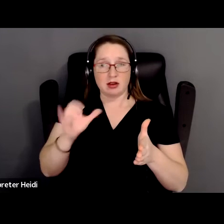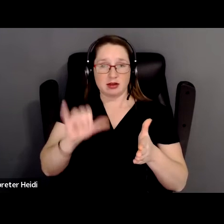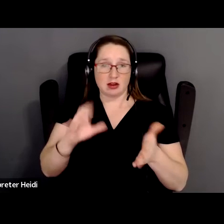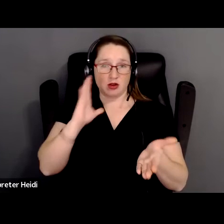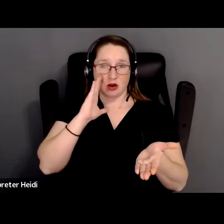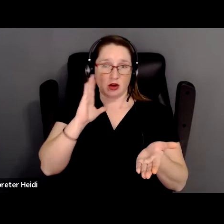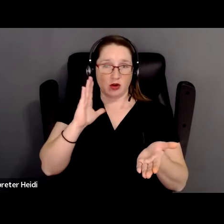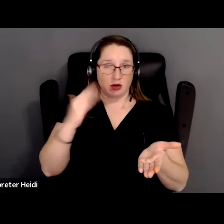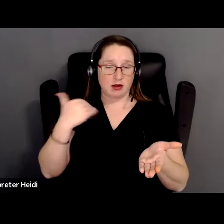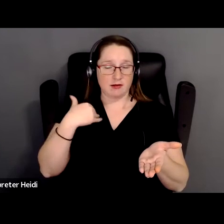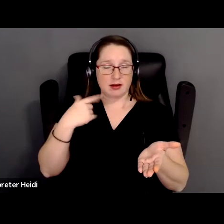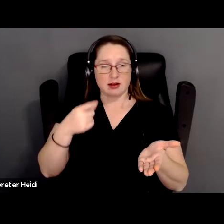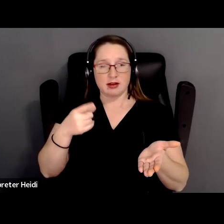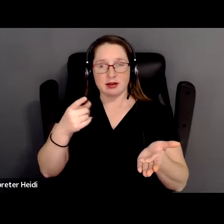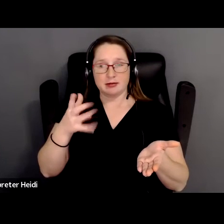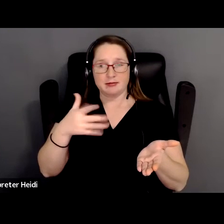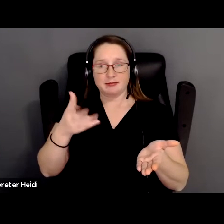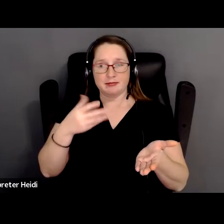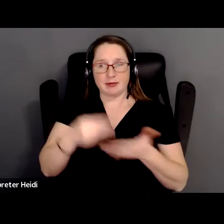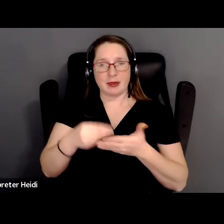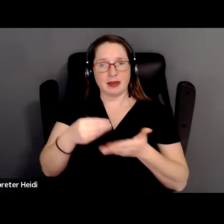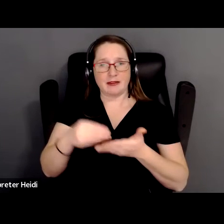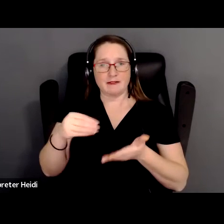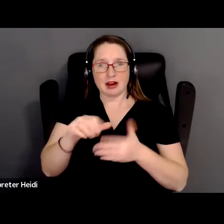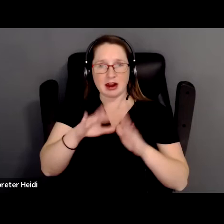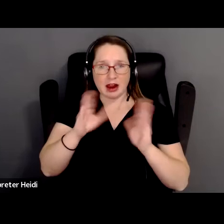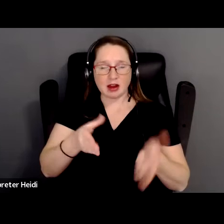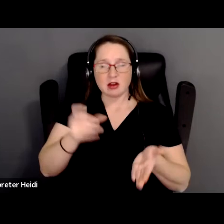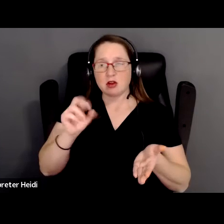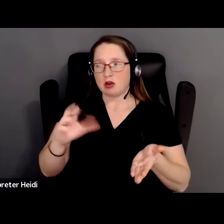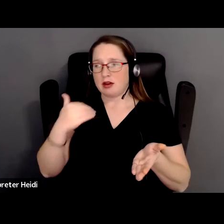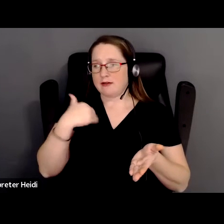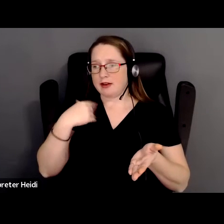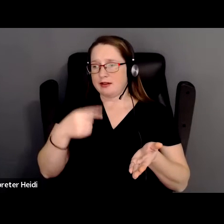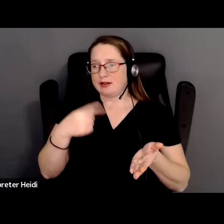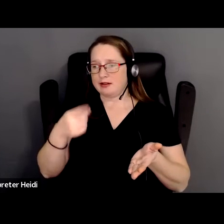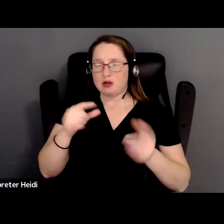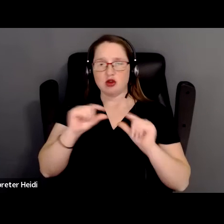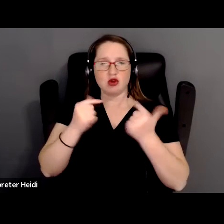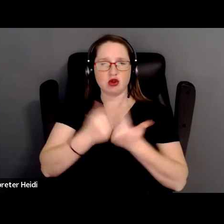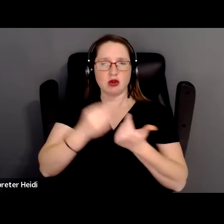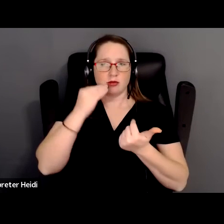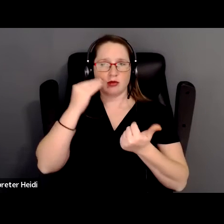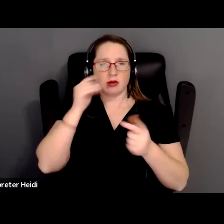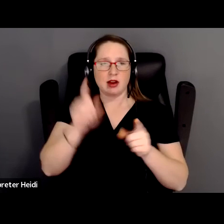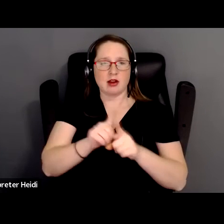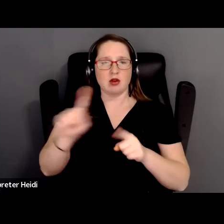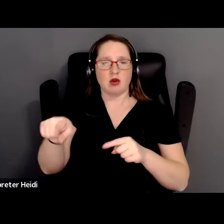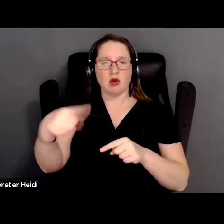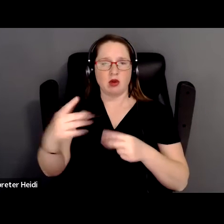having funded housing or having group homes as the only option that we're talking